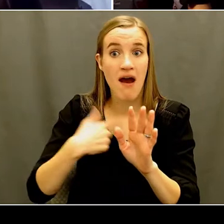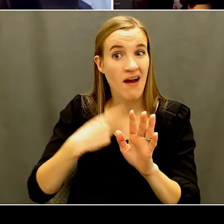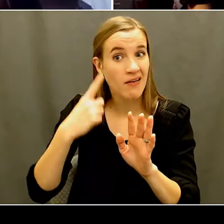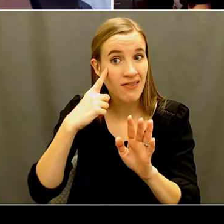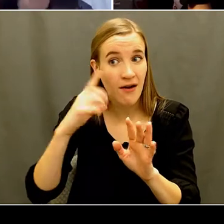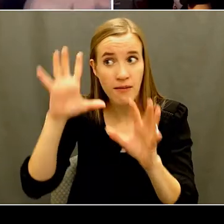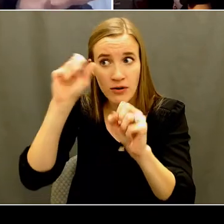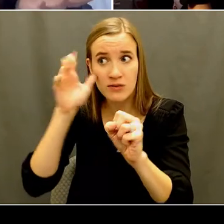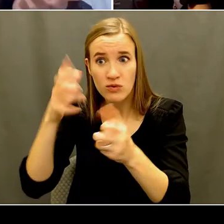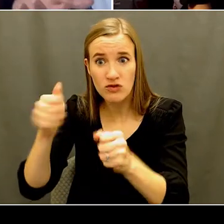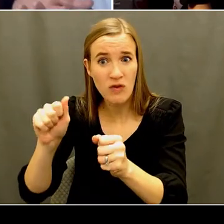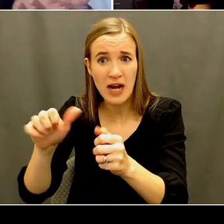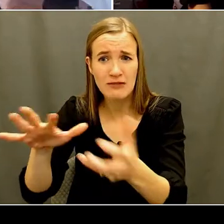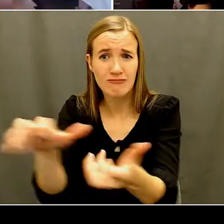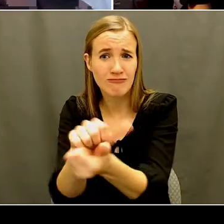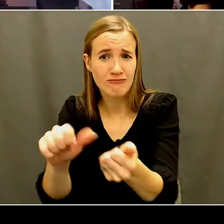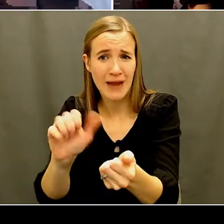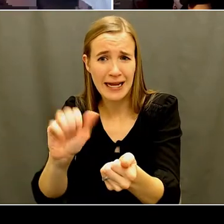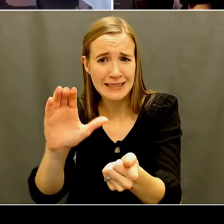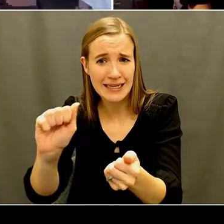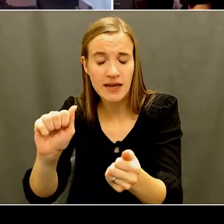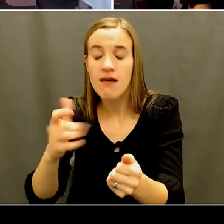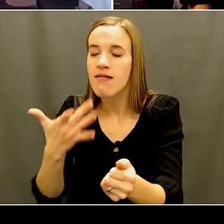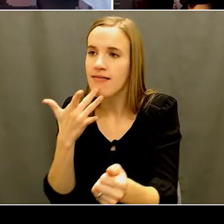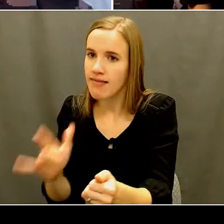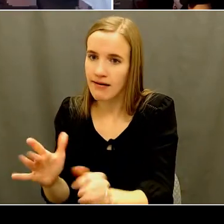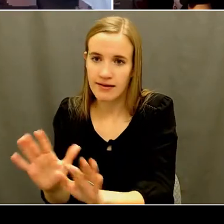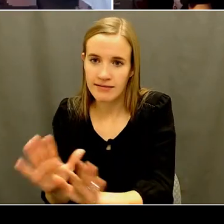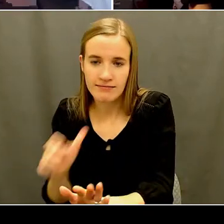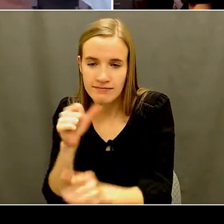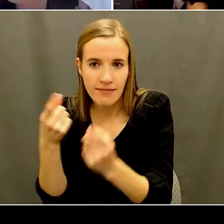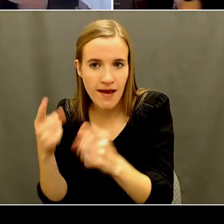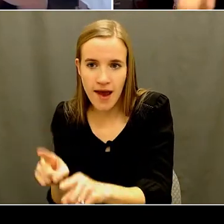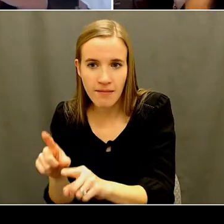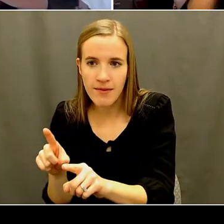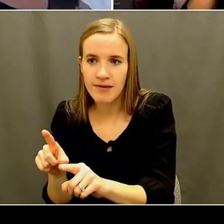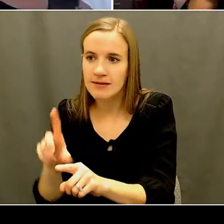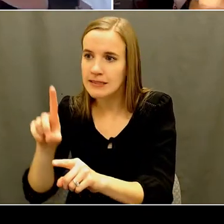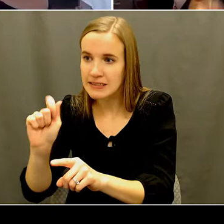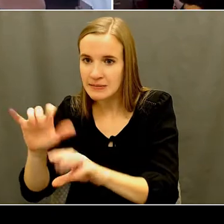and I don't know if he's come up in your ADA celebrations. Fanisee: Not yet.